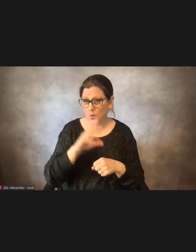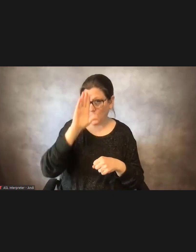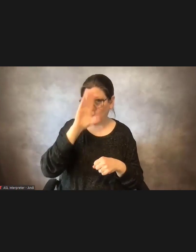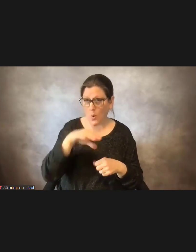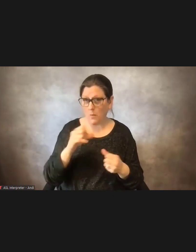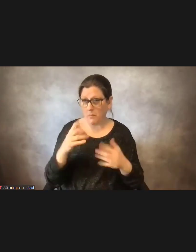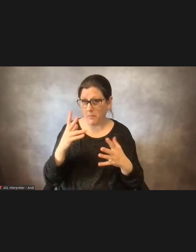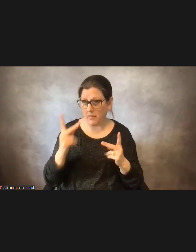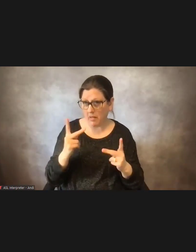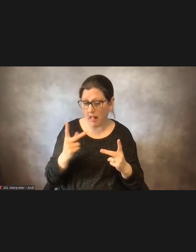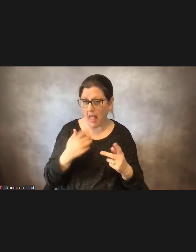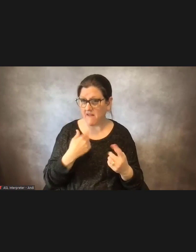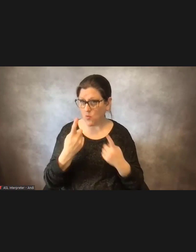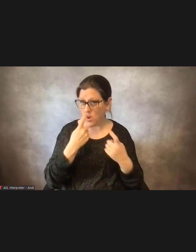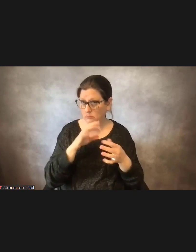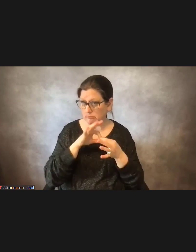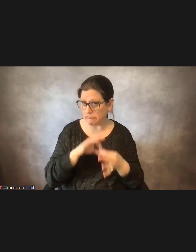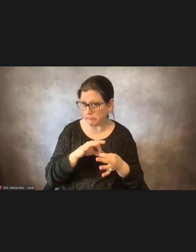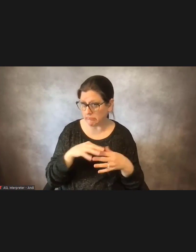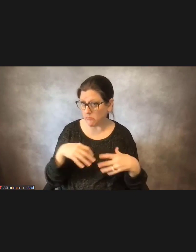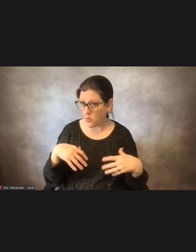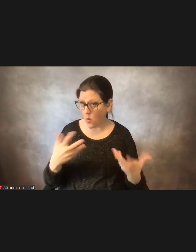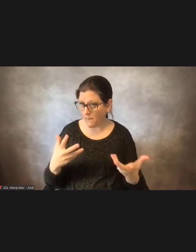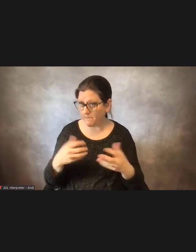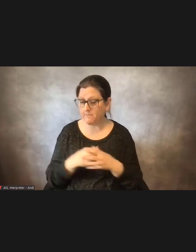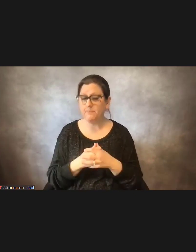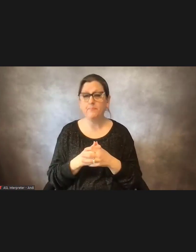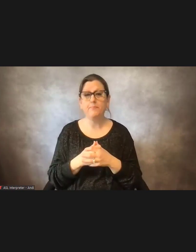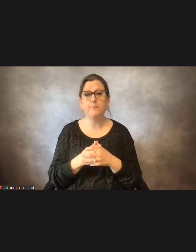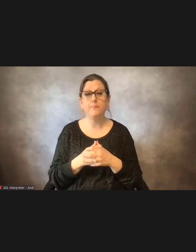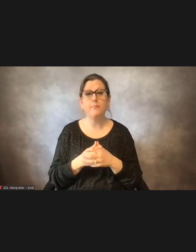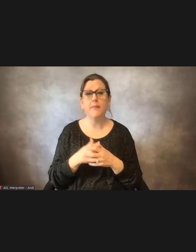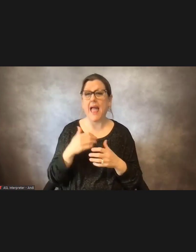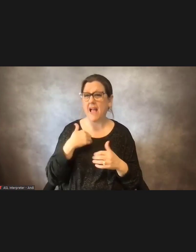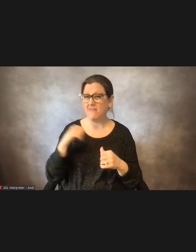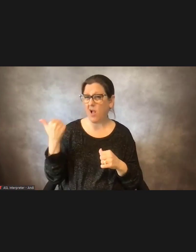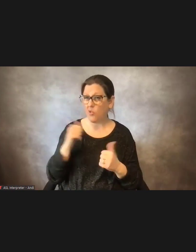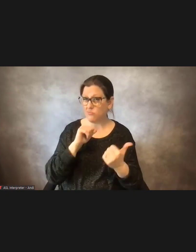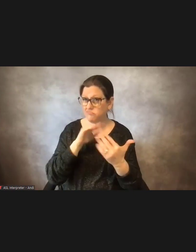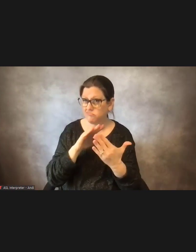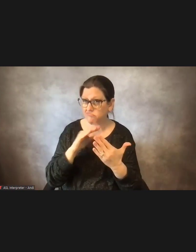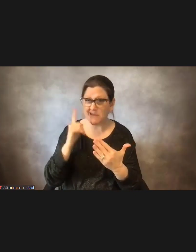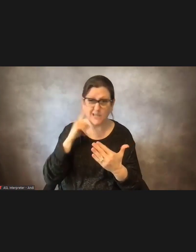people have questions about is whether, um, there are other methods.